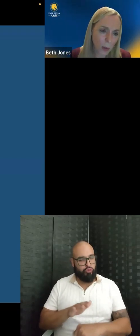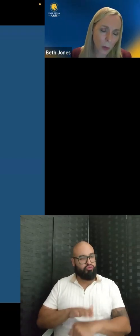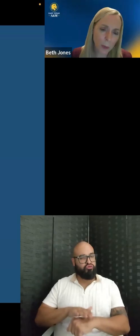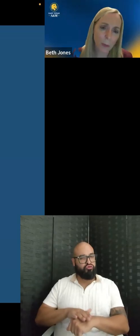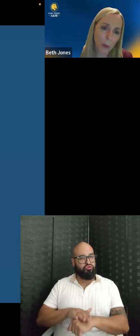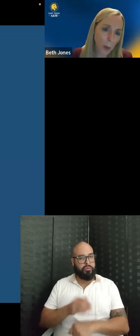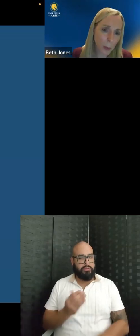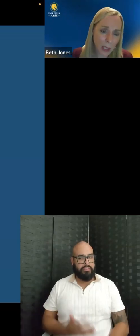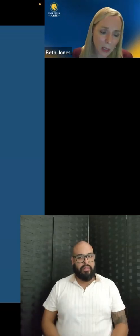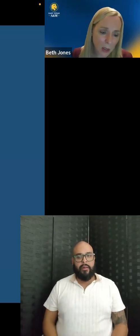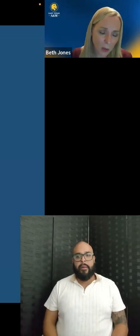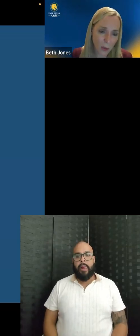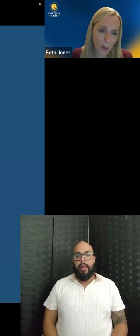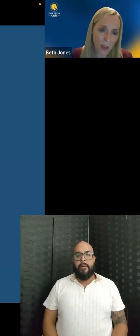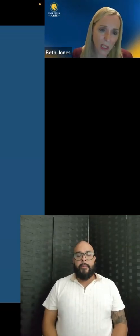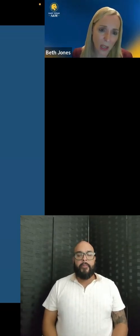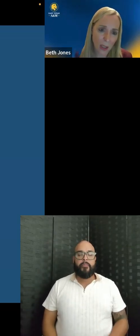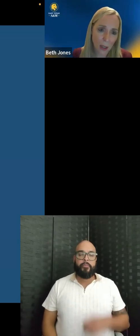When we place a student on RTI,